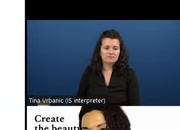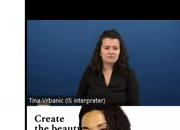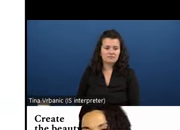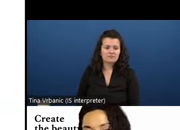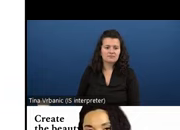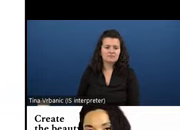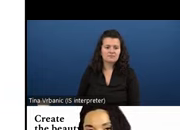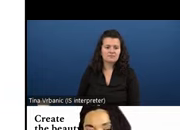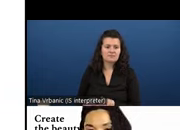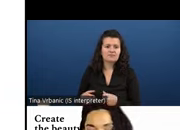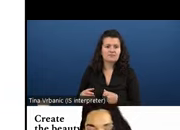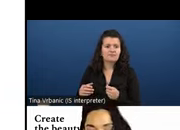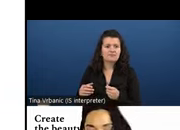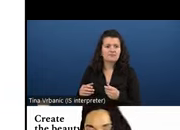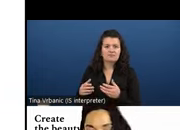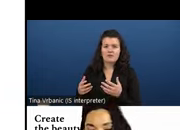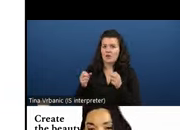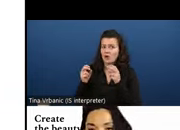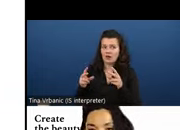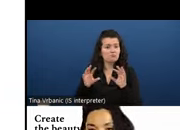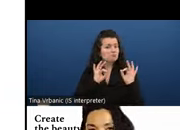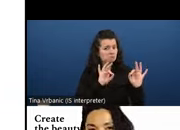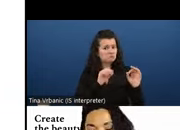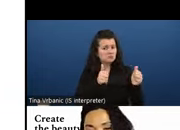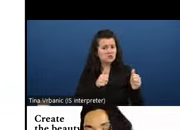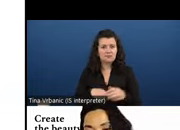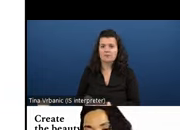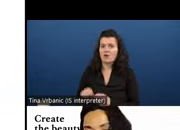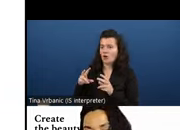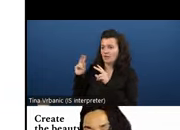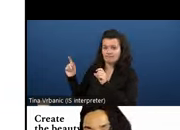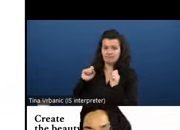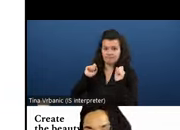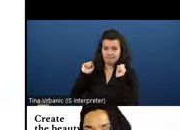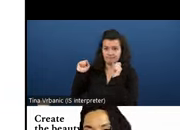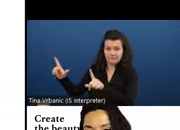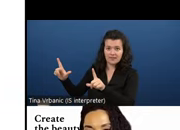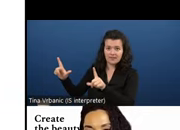again like I said if anybody missed this morning session. So, with within the L'Oreal mission